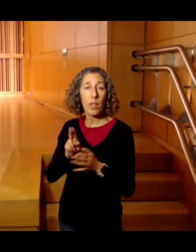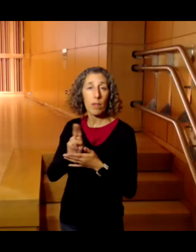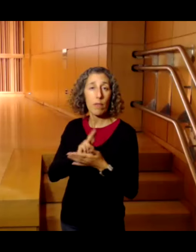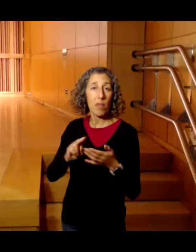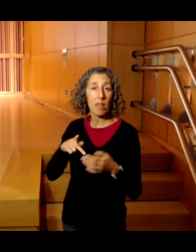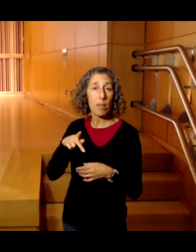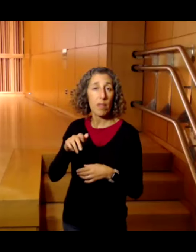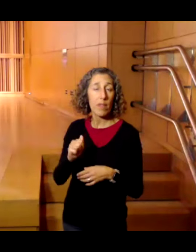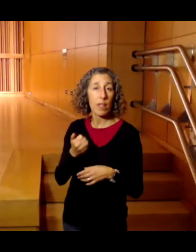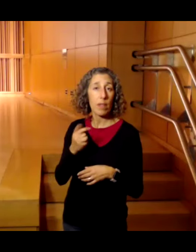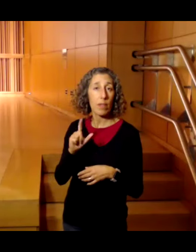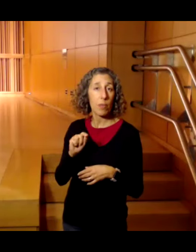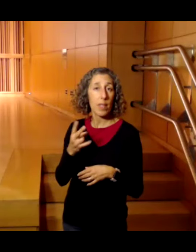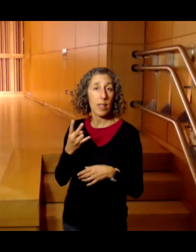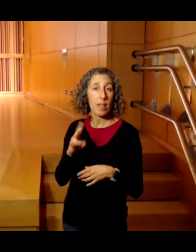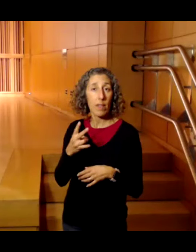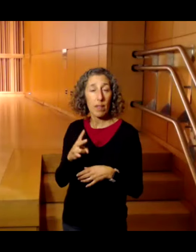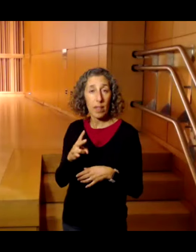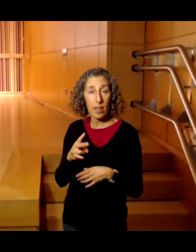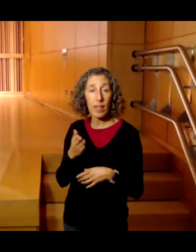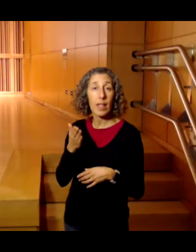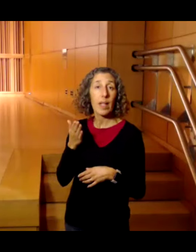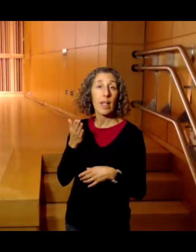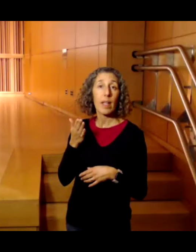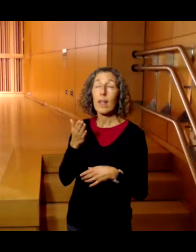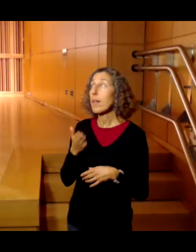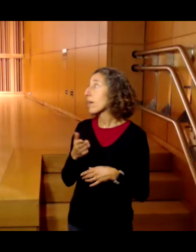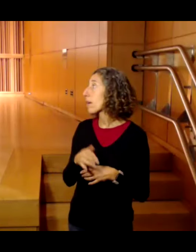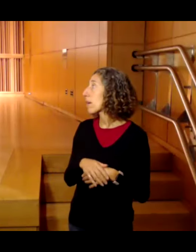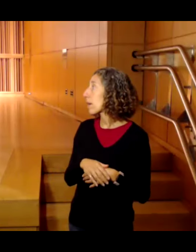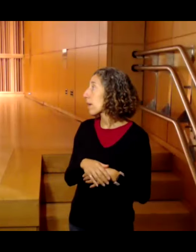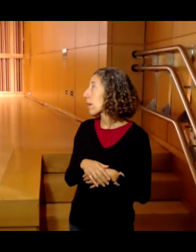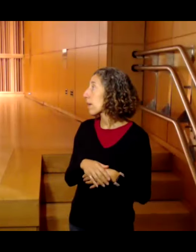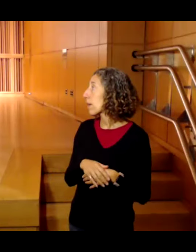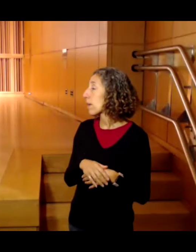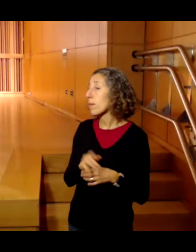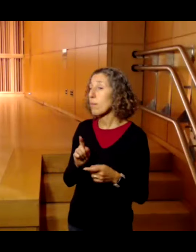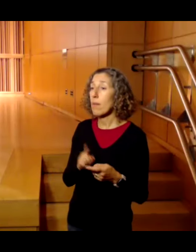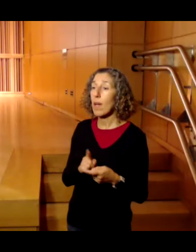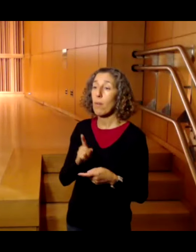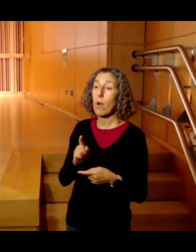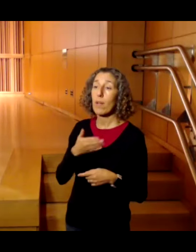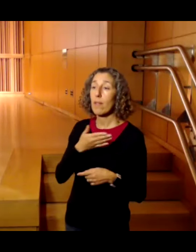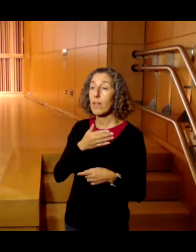Uh, Rupshit taught at Cornell University, where he was named one of the 10 Best Professors at Cornell.